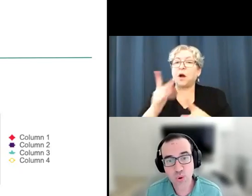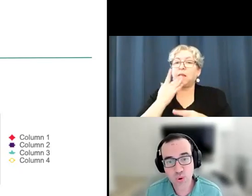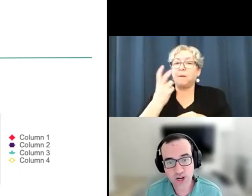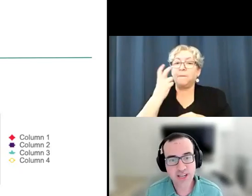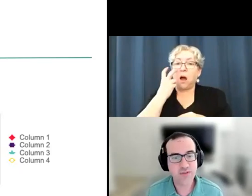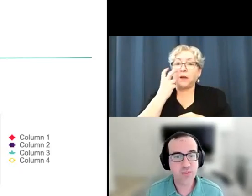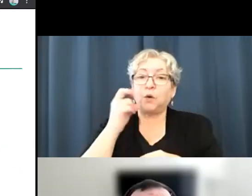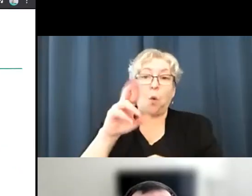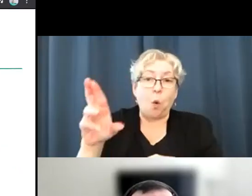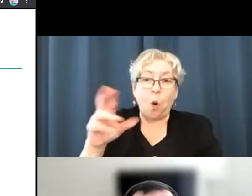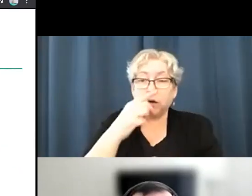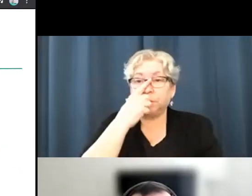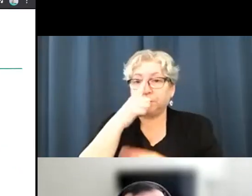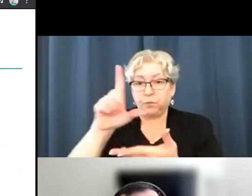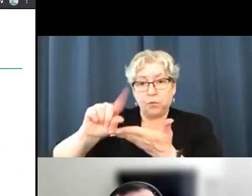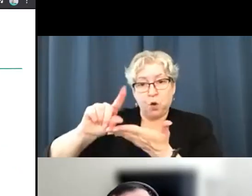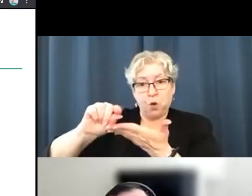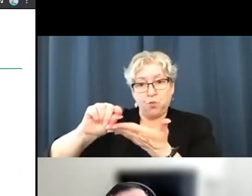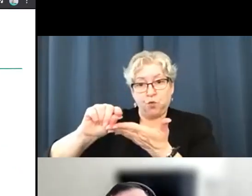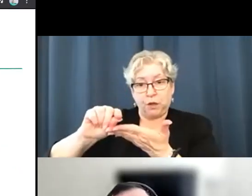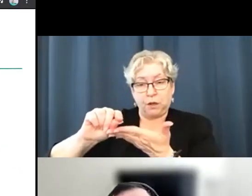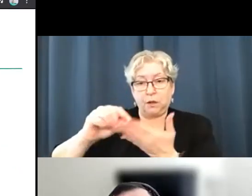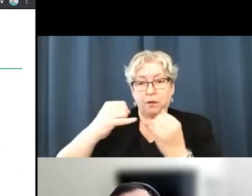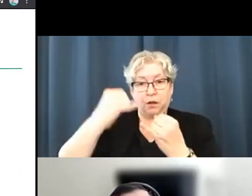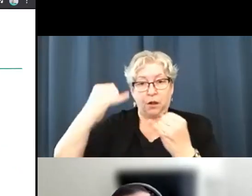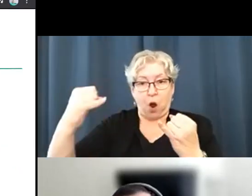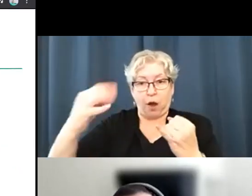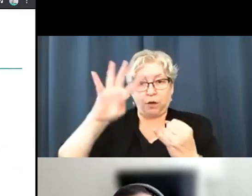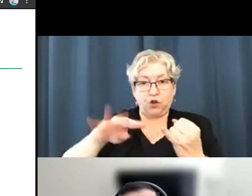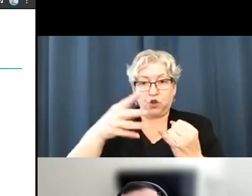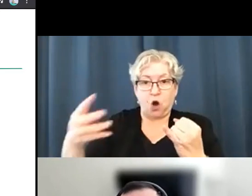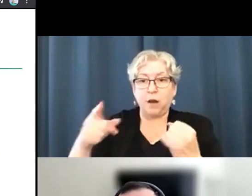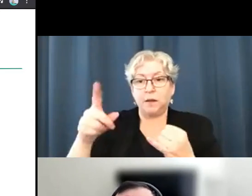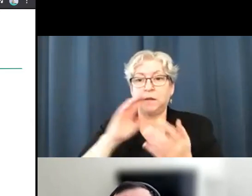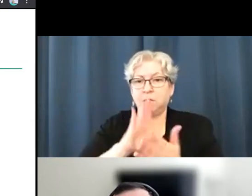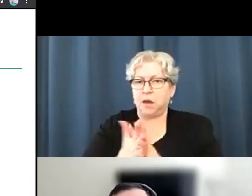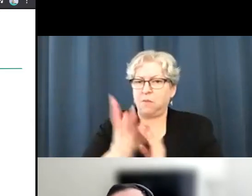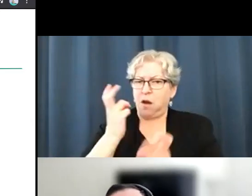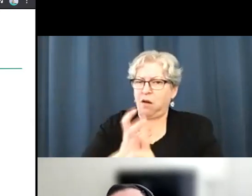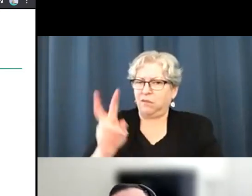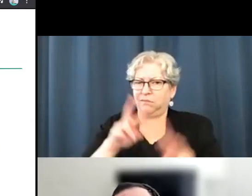or if you printed out a line chart, these lines become very difficult to distinguish,